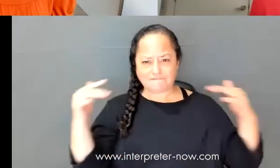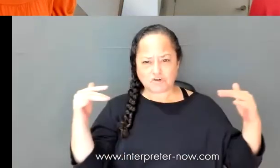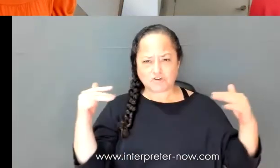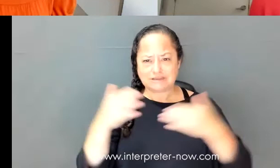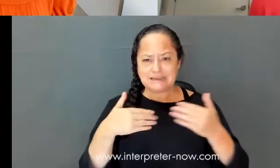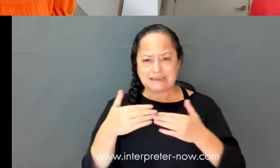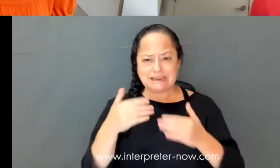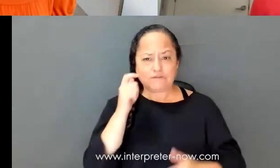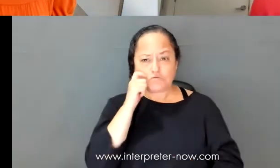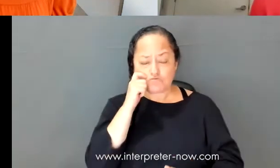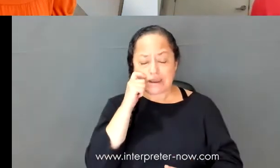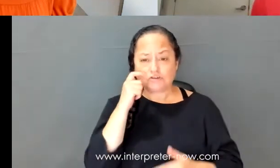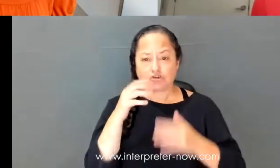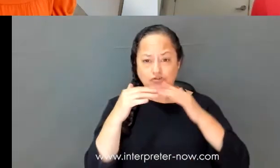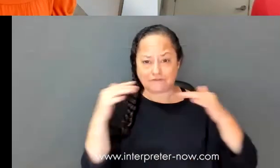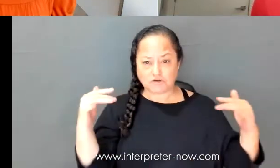racial diversity and socioeconomic diversity."